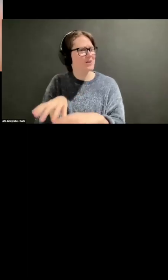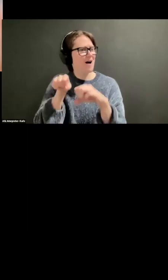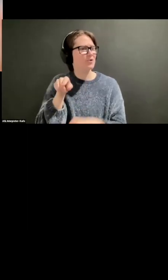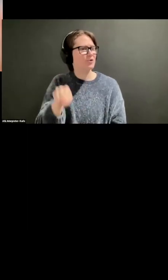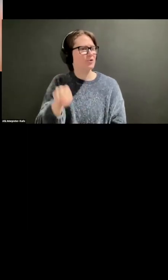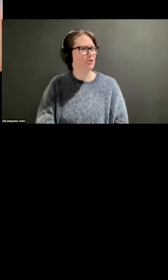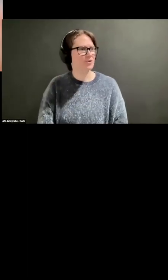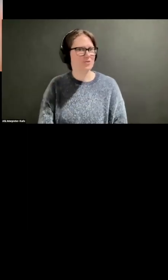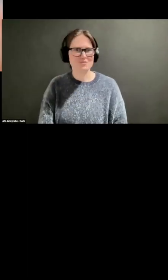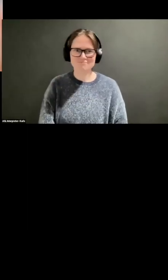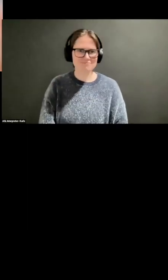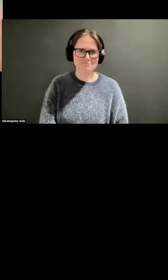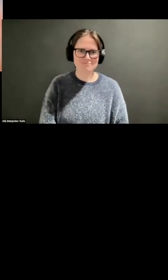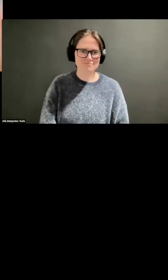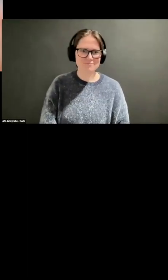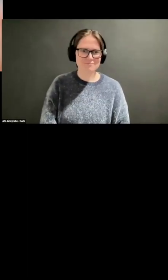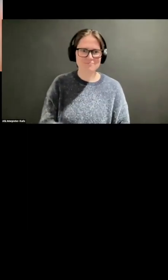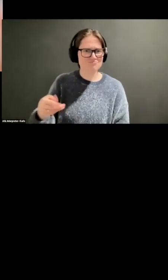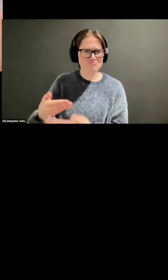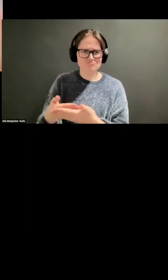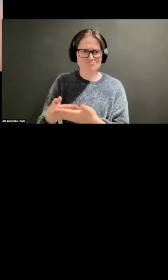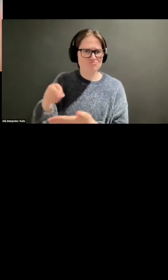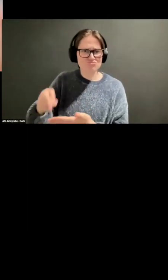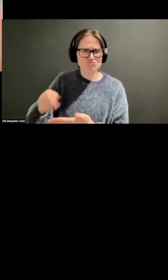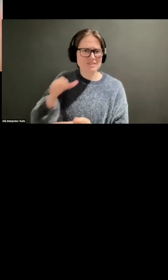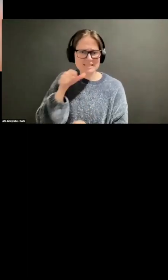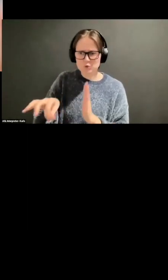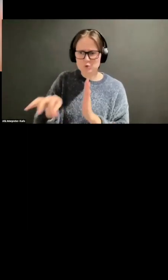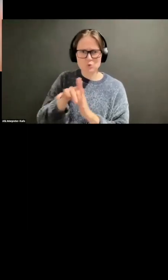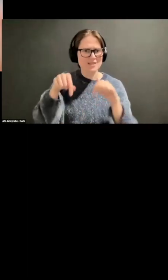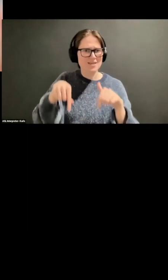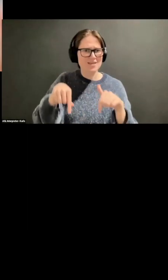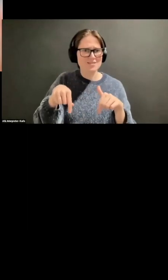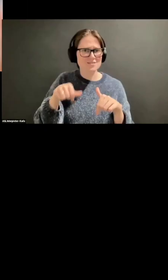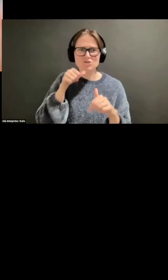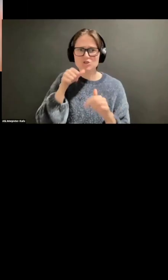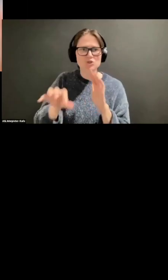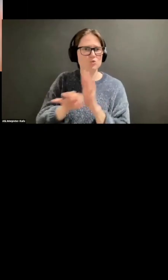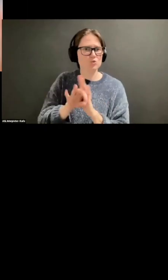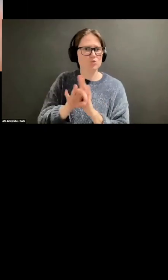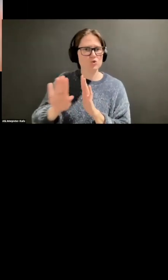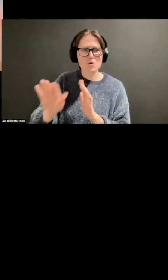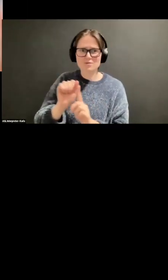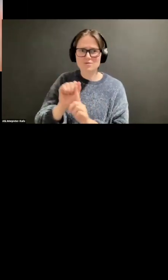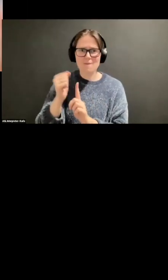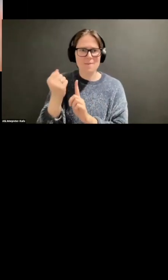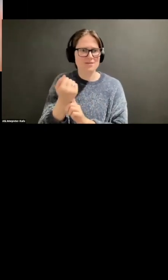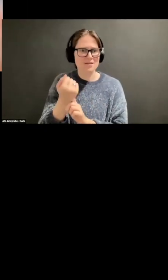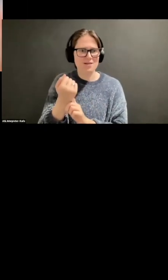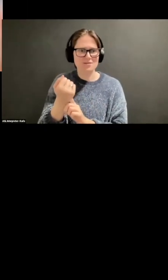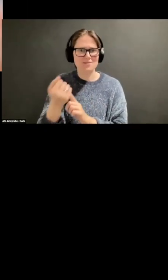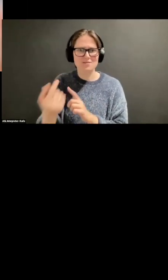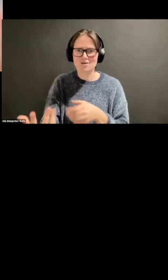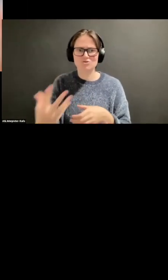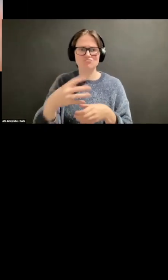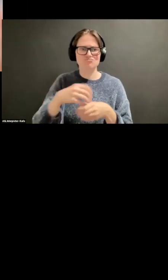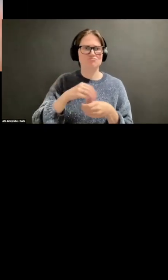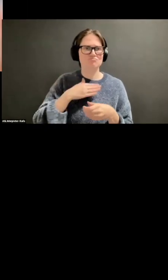didn't choose this? She didn't choose any of the circumstances that led to her joining my family and she